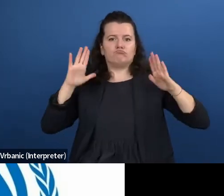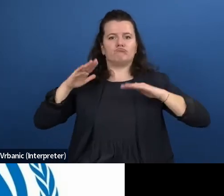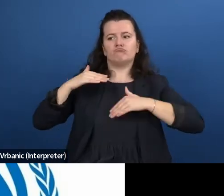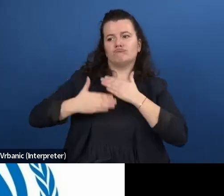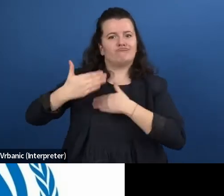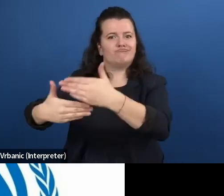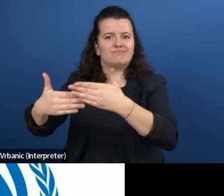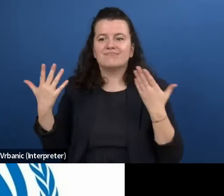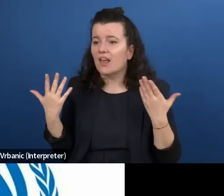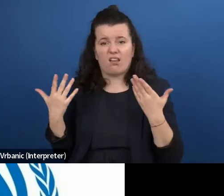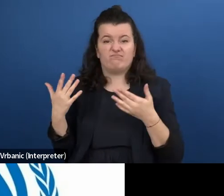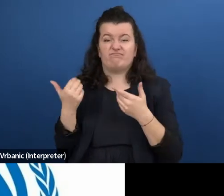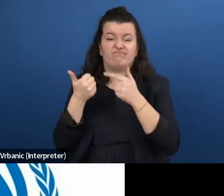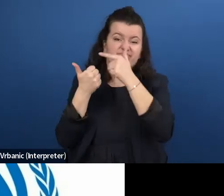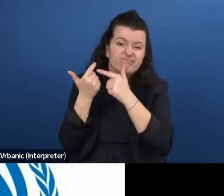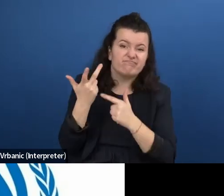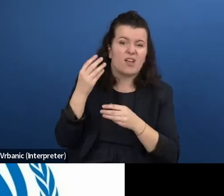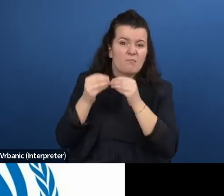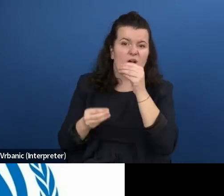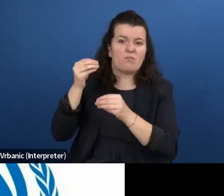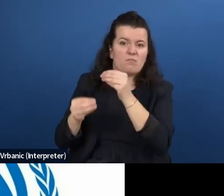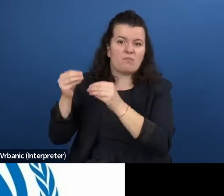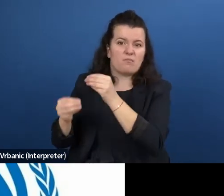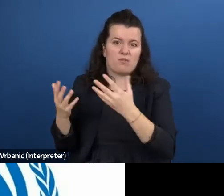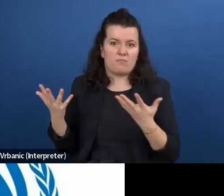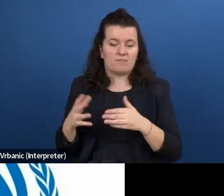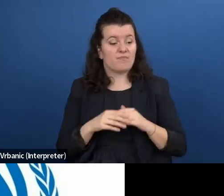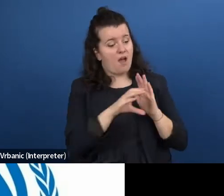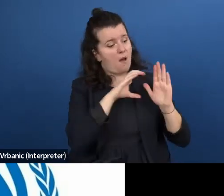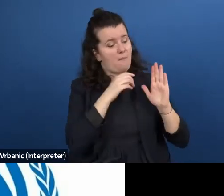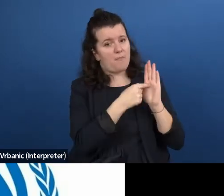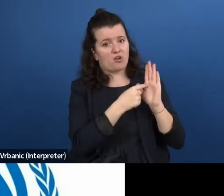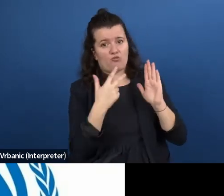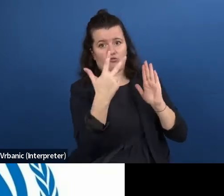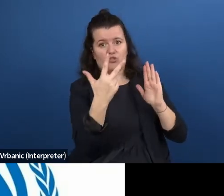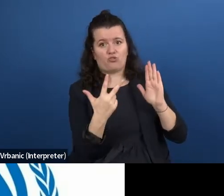that all states must ensure that facilities and programs designed